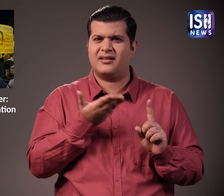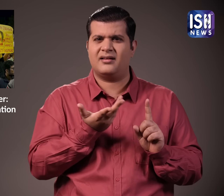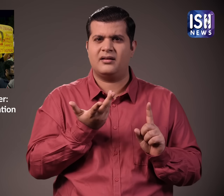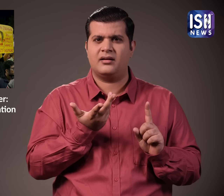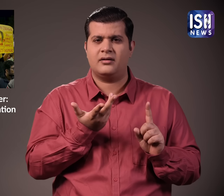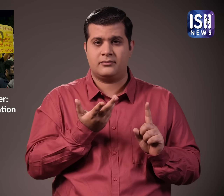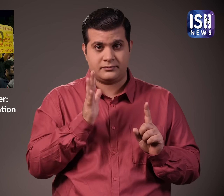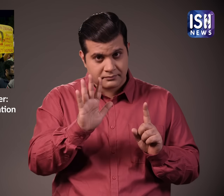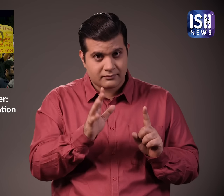But why?